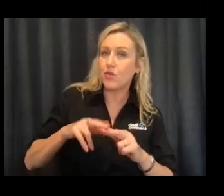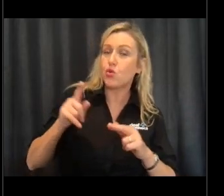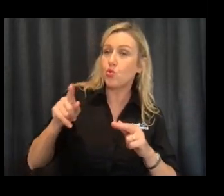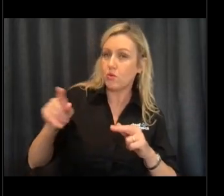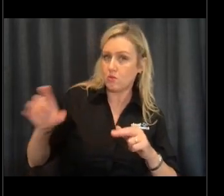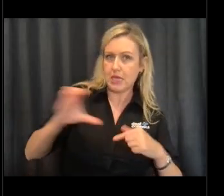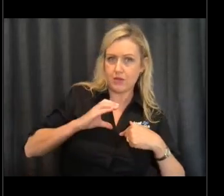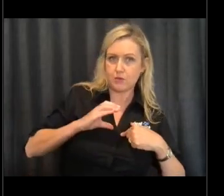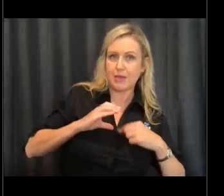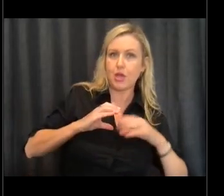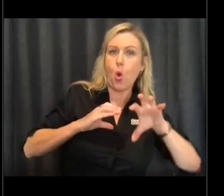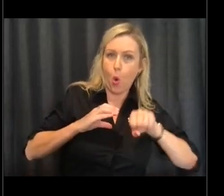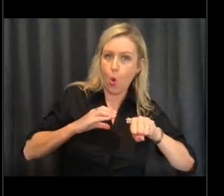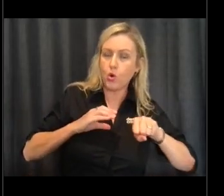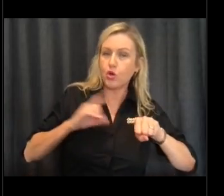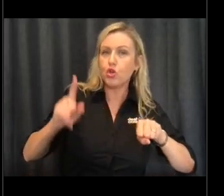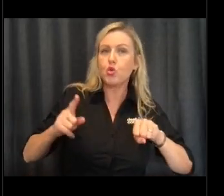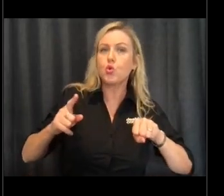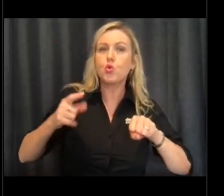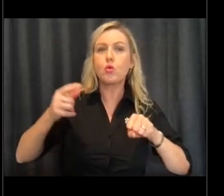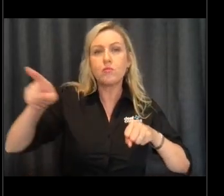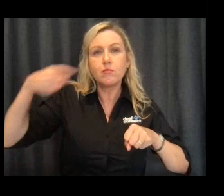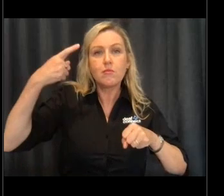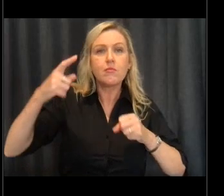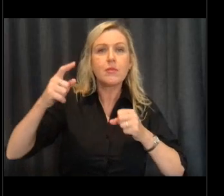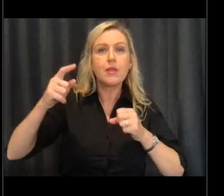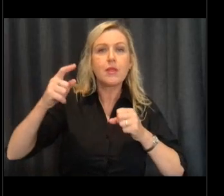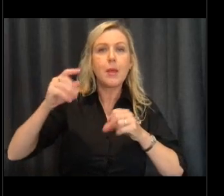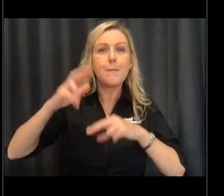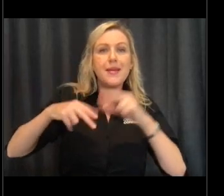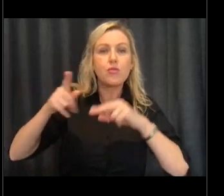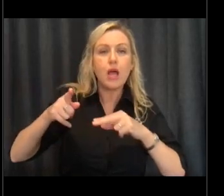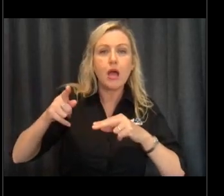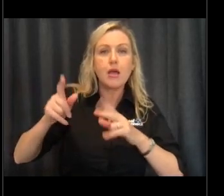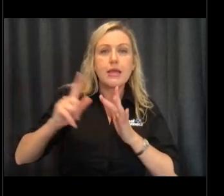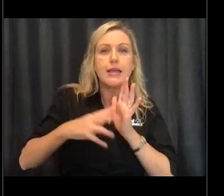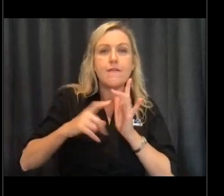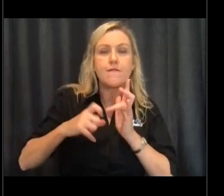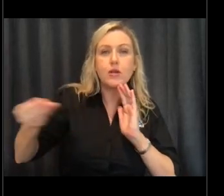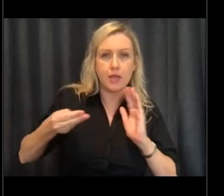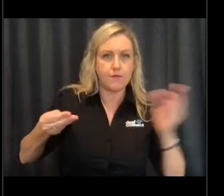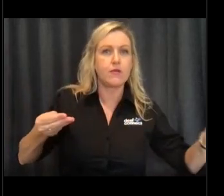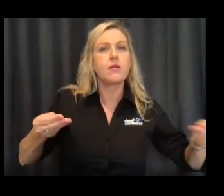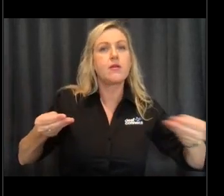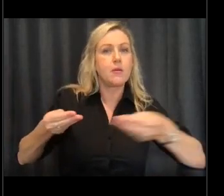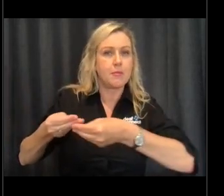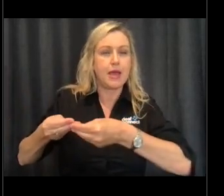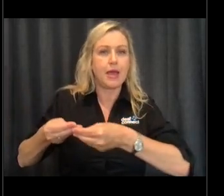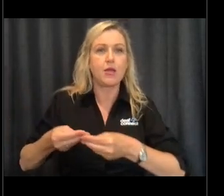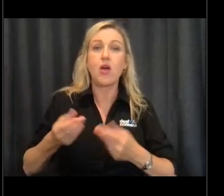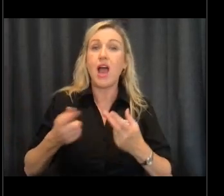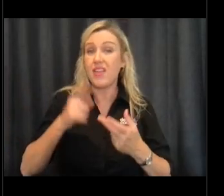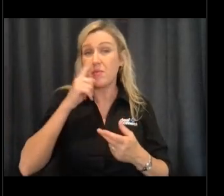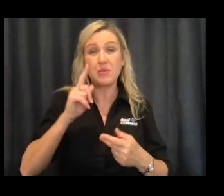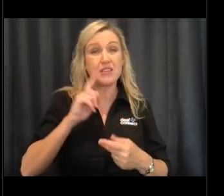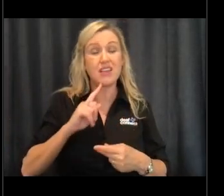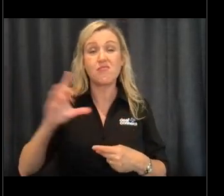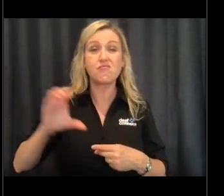There's also a risk that a lender might say, no, we're keeping it and putting it on the mortgage.